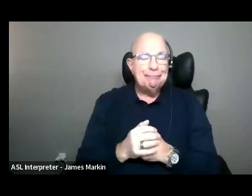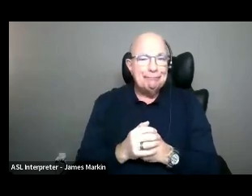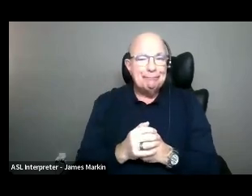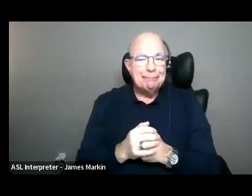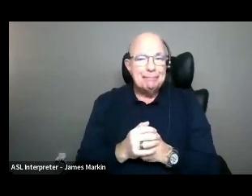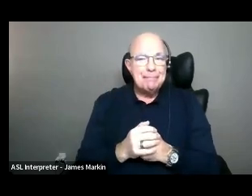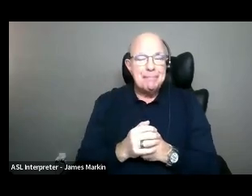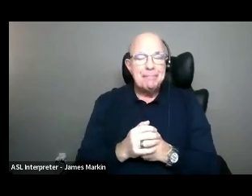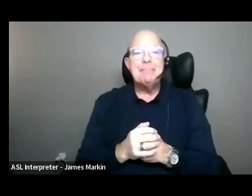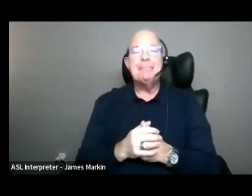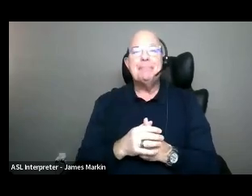Shannon Spencer (she/her): And…